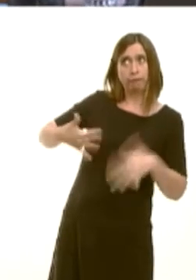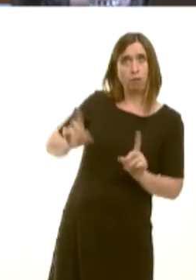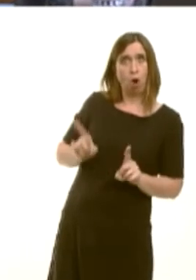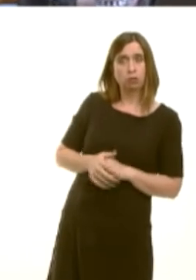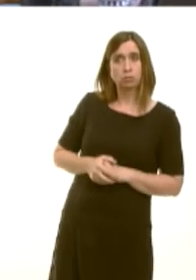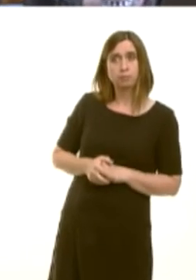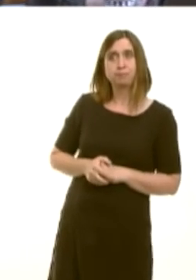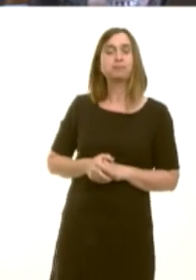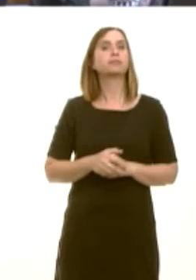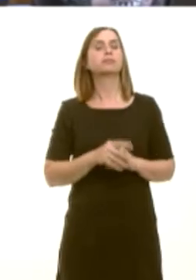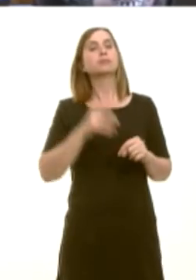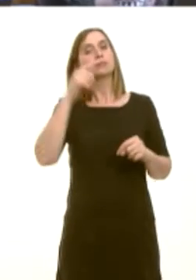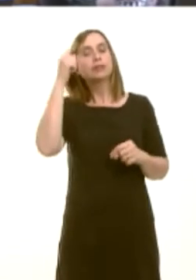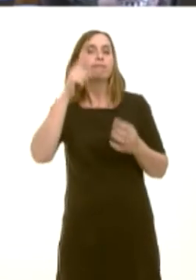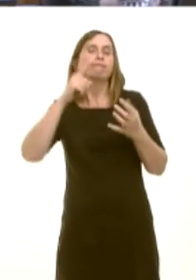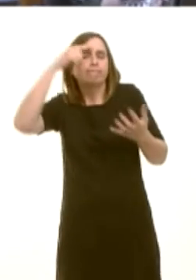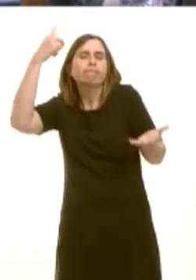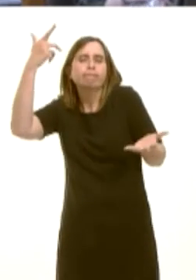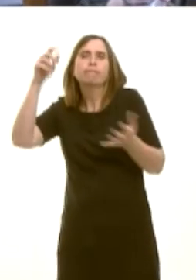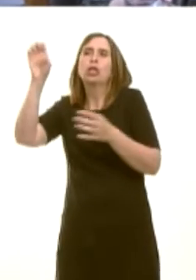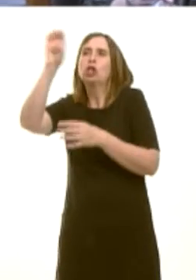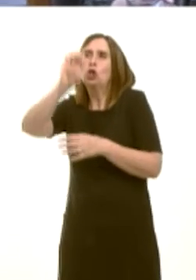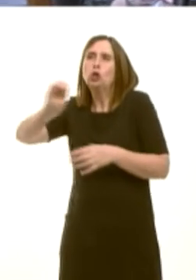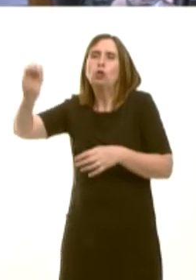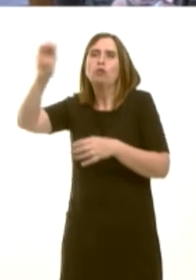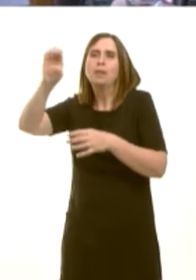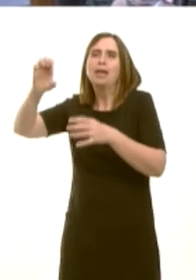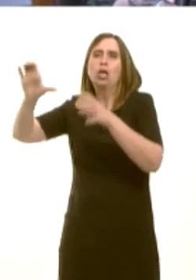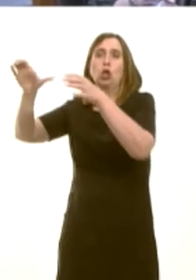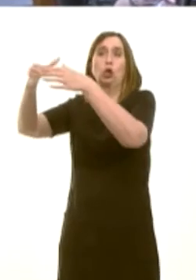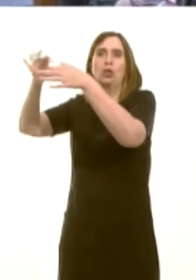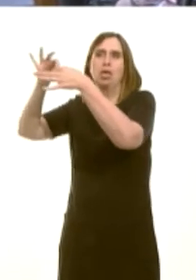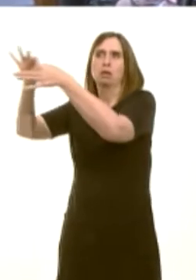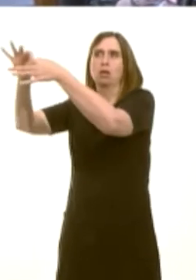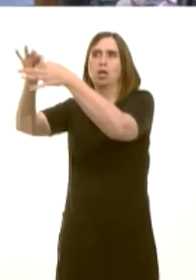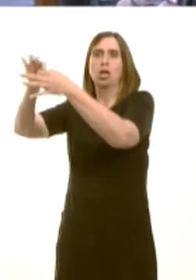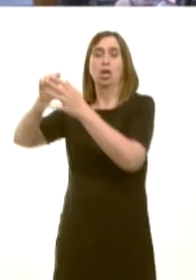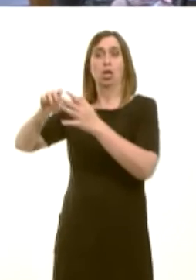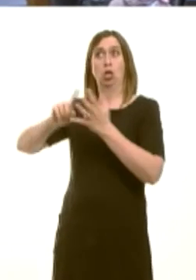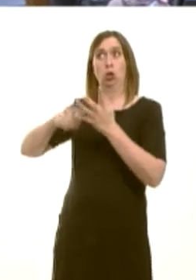if the United Kingdom were to leave the European Union are potentially very large. In addition